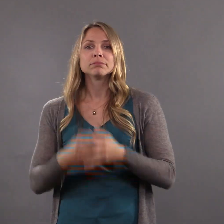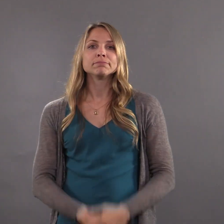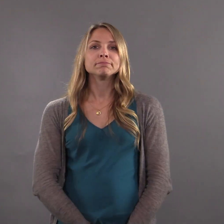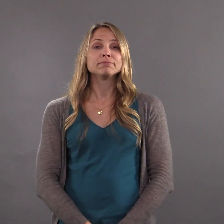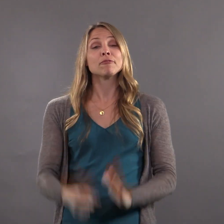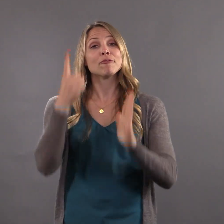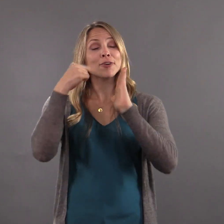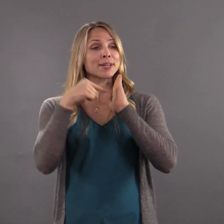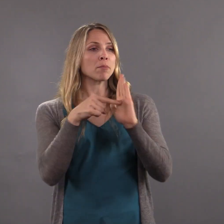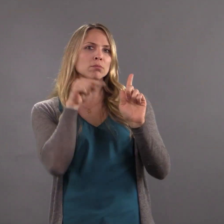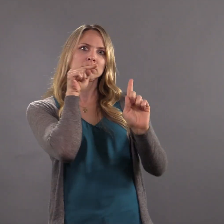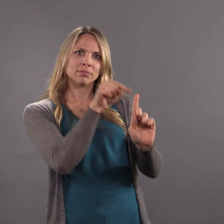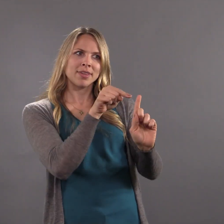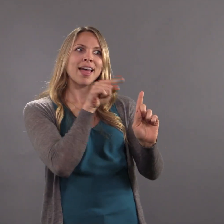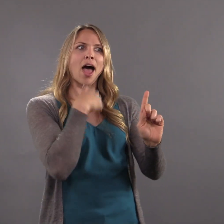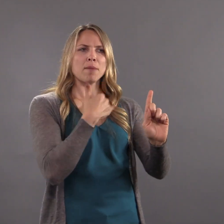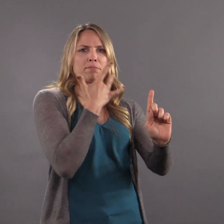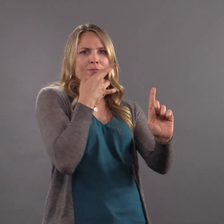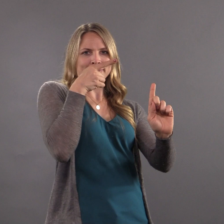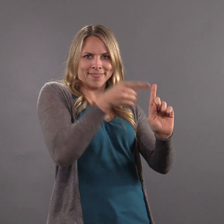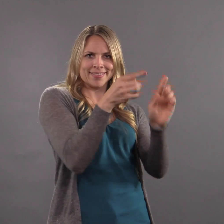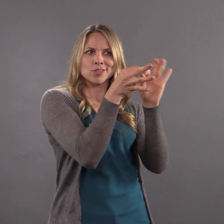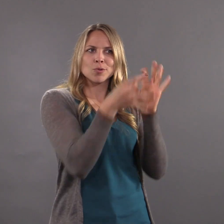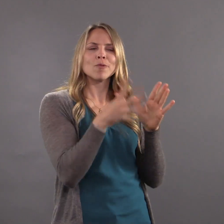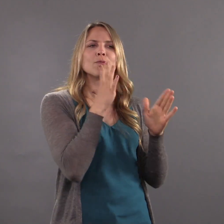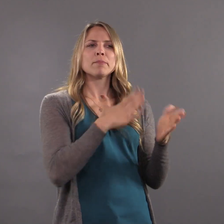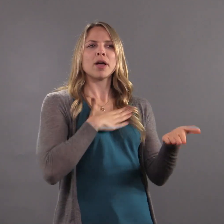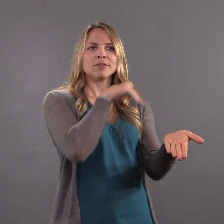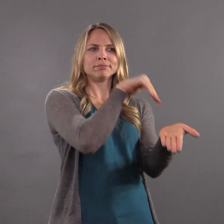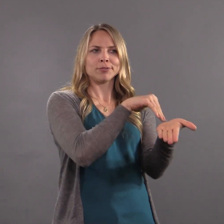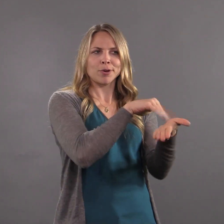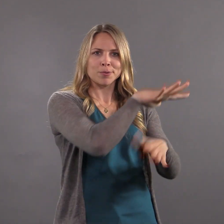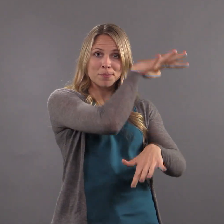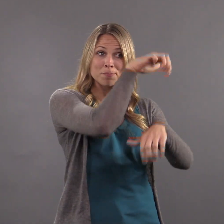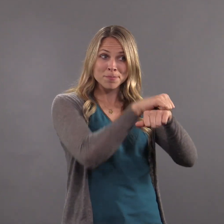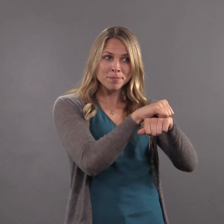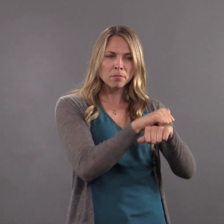Do you like this specific interpreter for your doctor appointment,